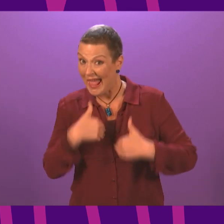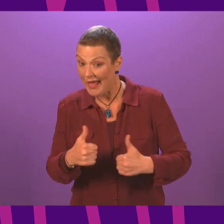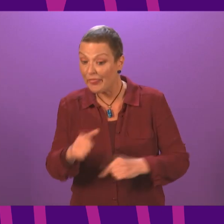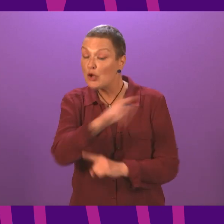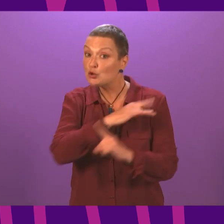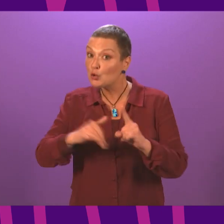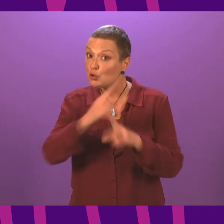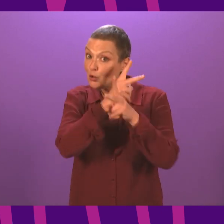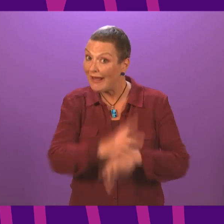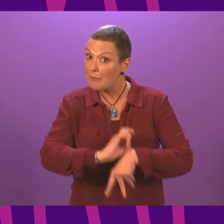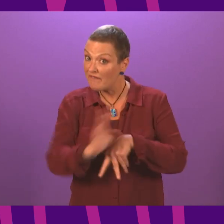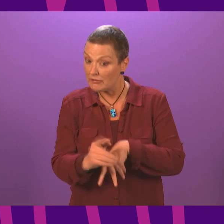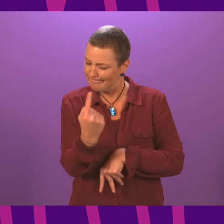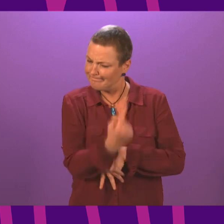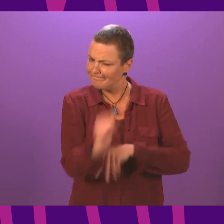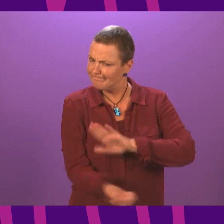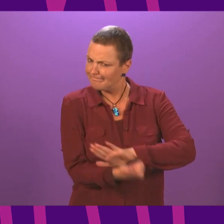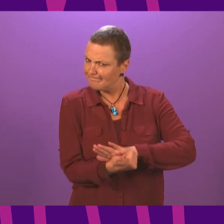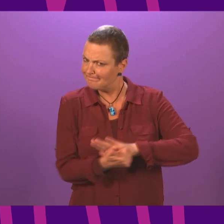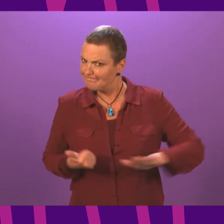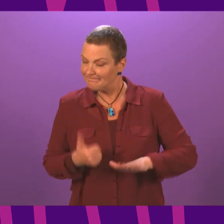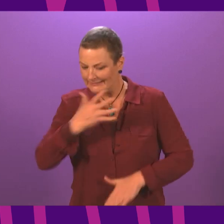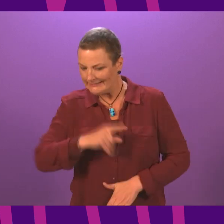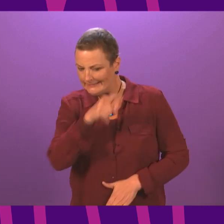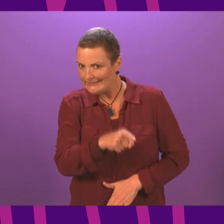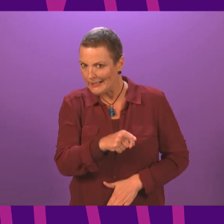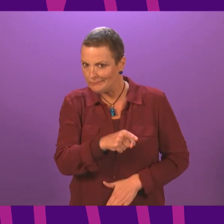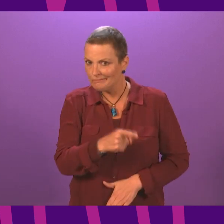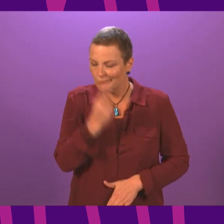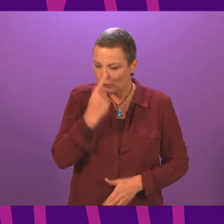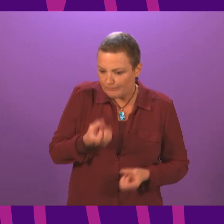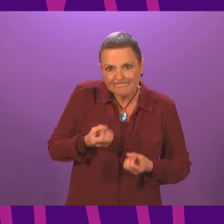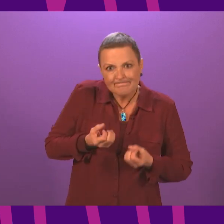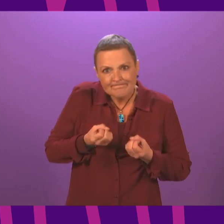social care professionals, whose expertise we need to deliver disability and carer benefits,